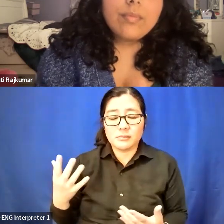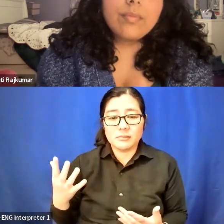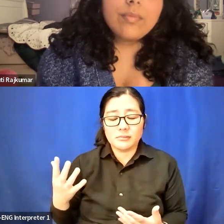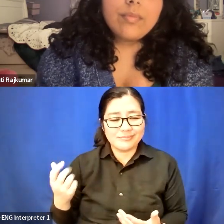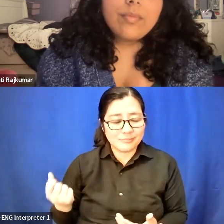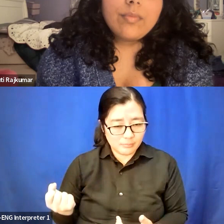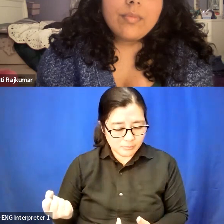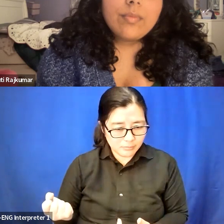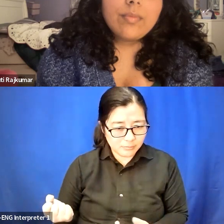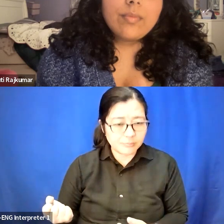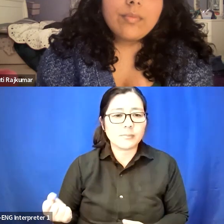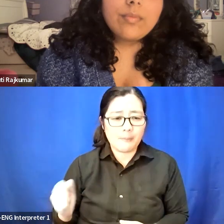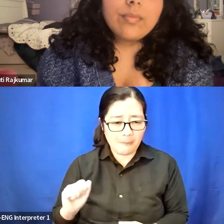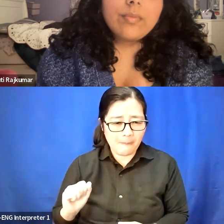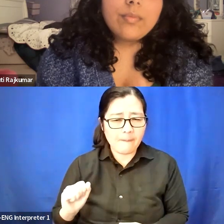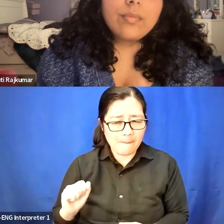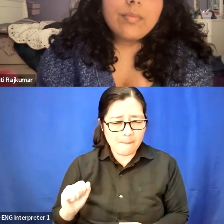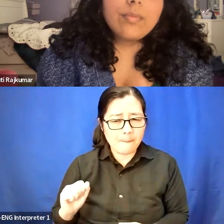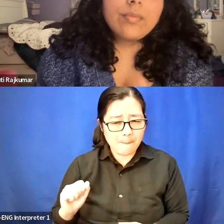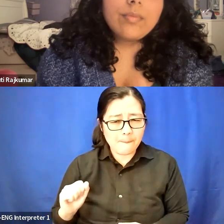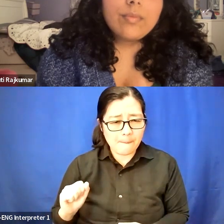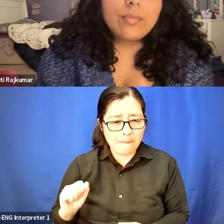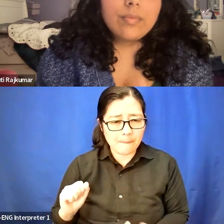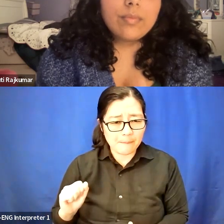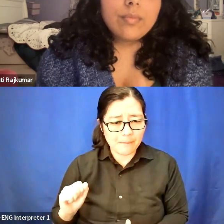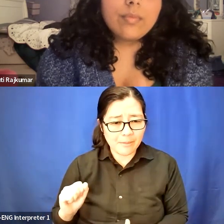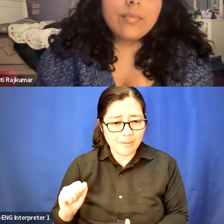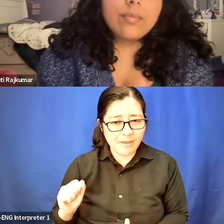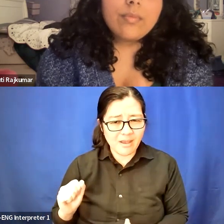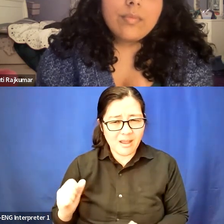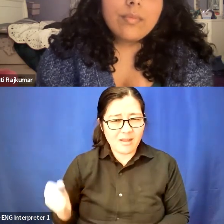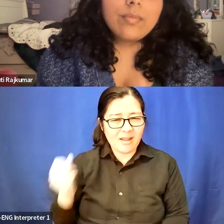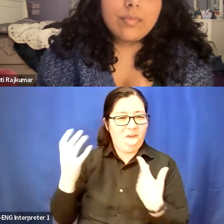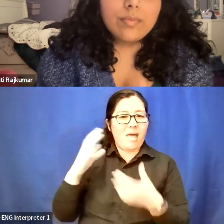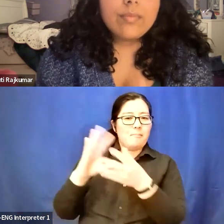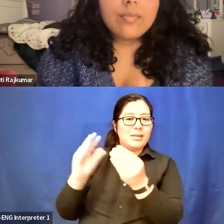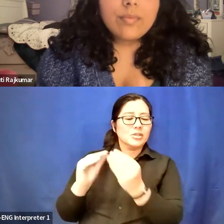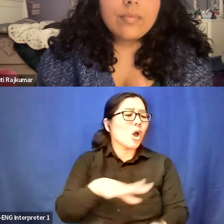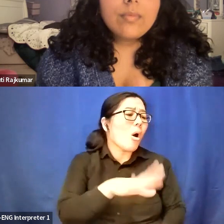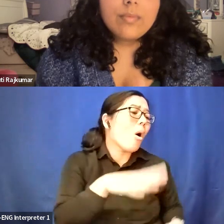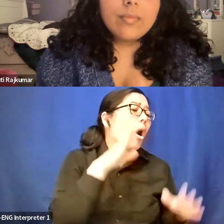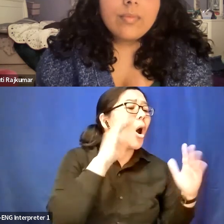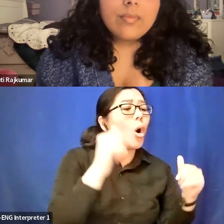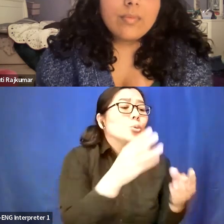like I hope you get cured soon or like when are you going to get better.